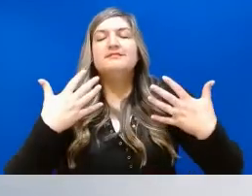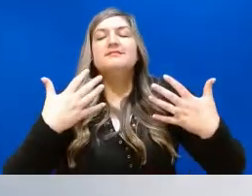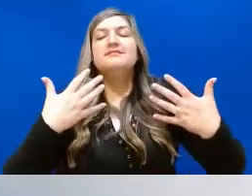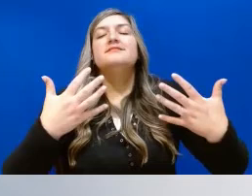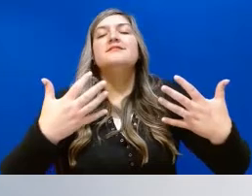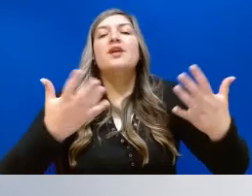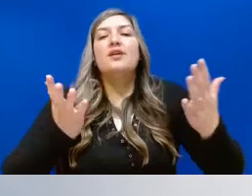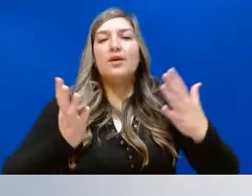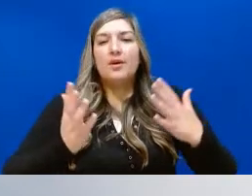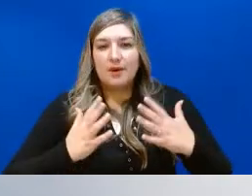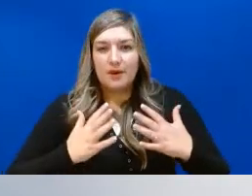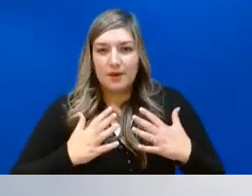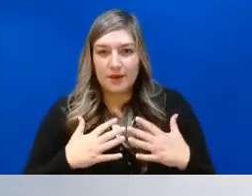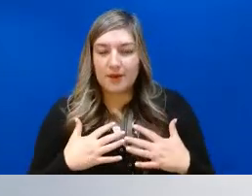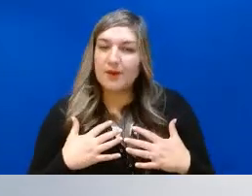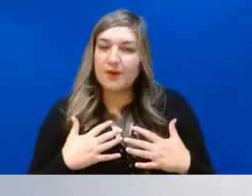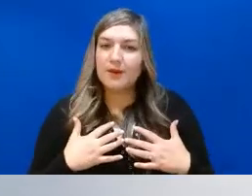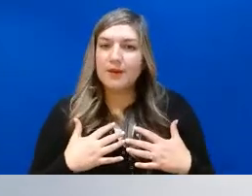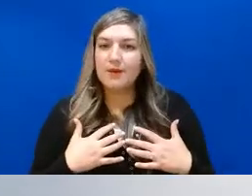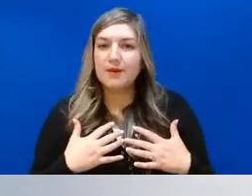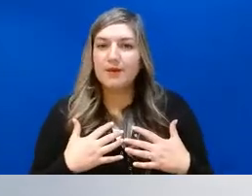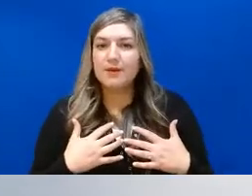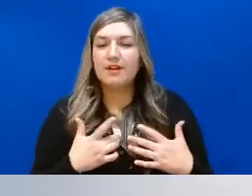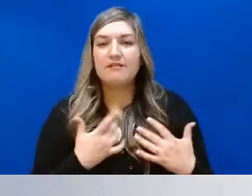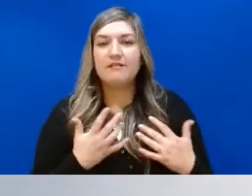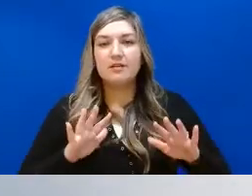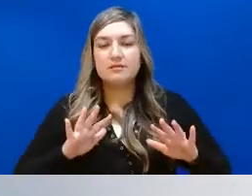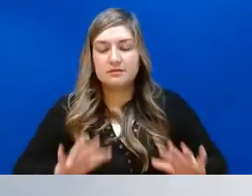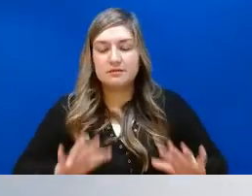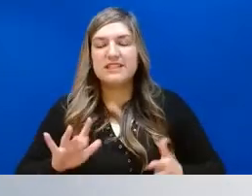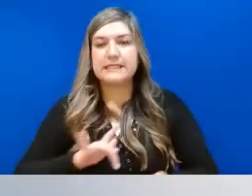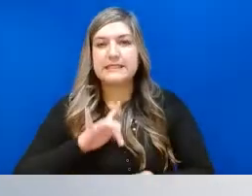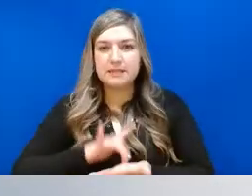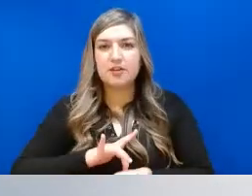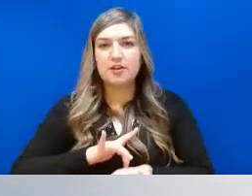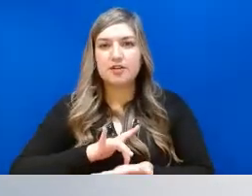in ground and center.